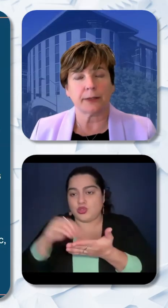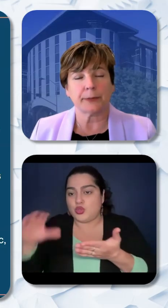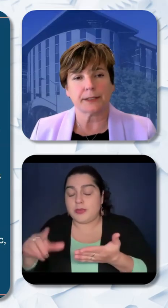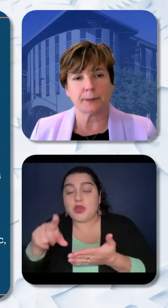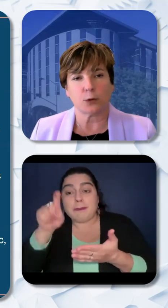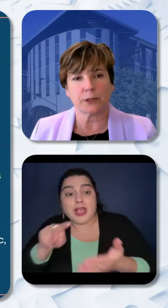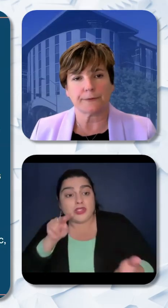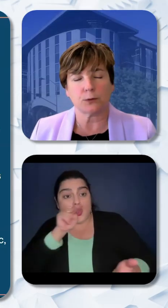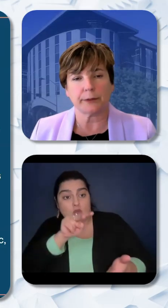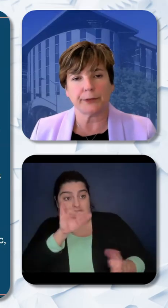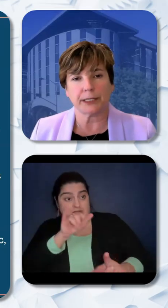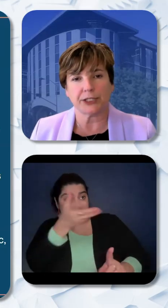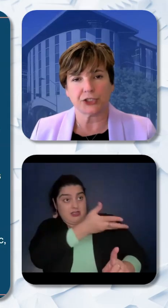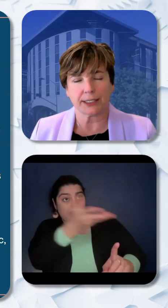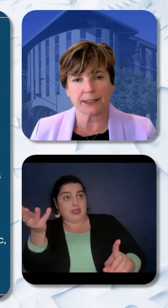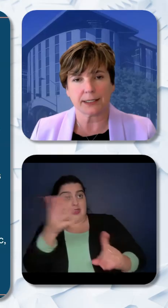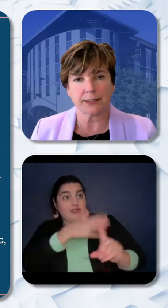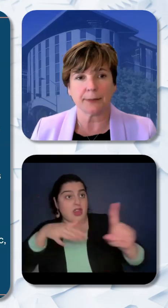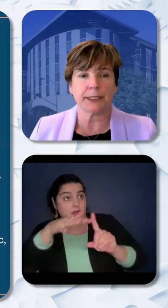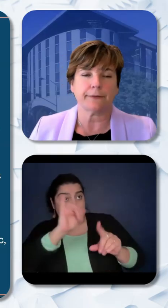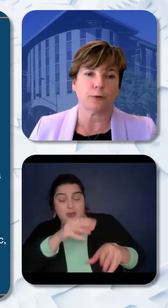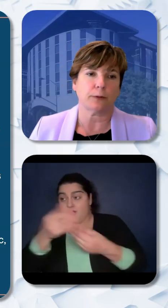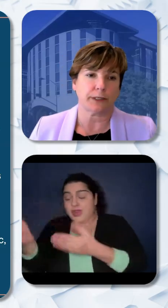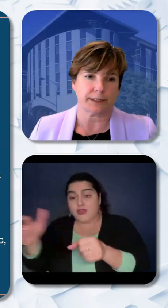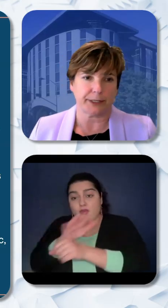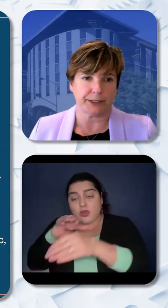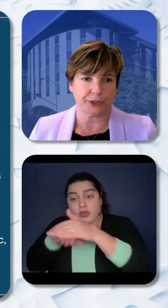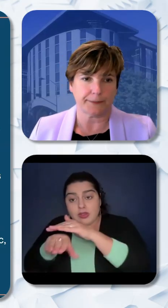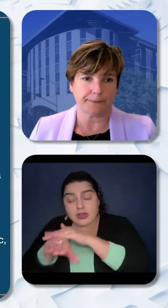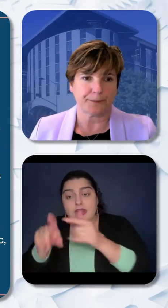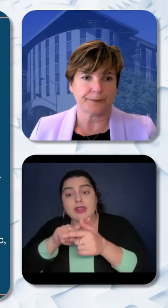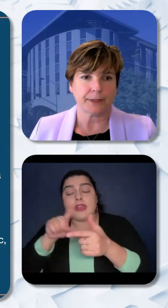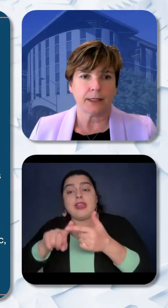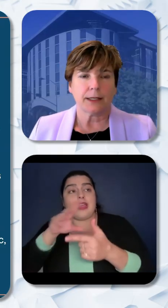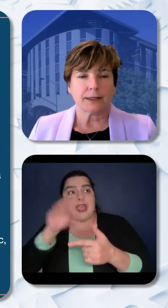environment supports full communication access and meaningful participation.